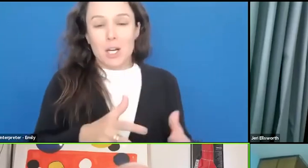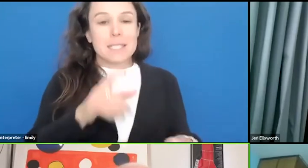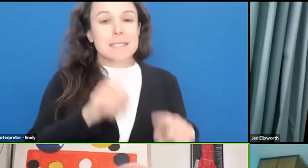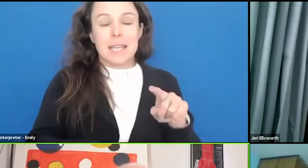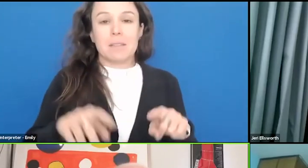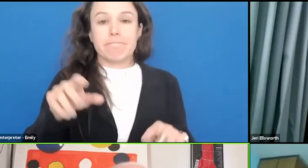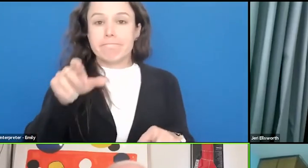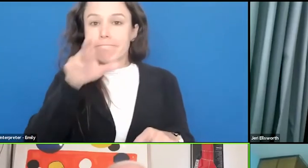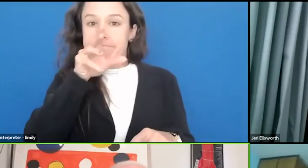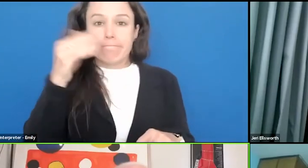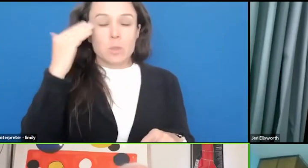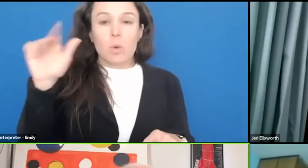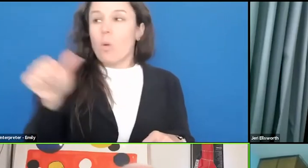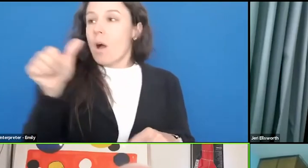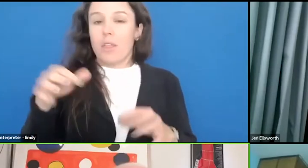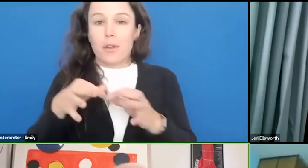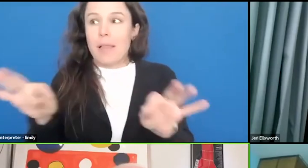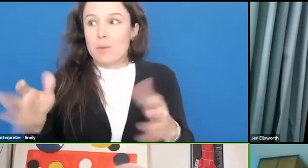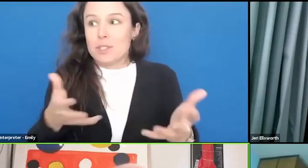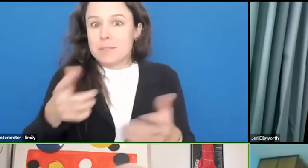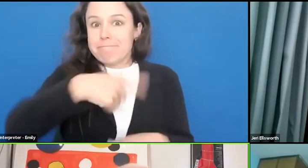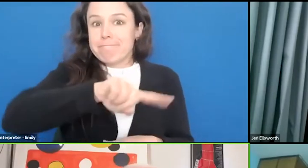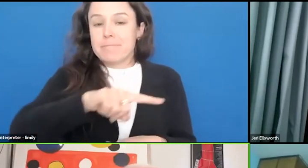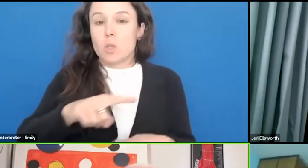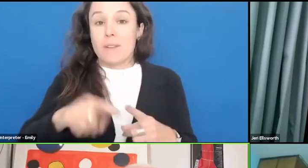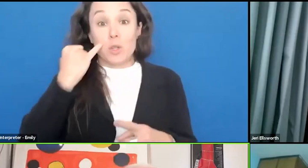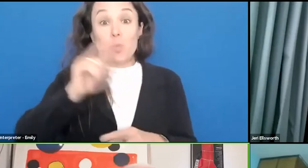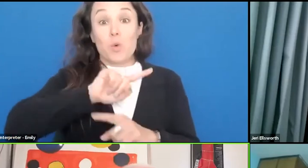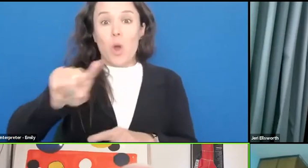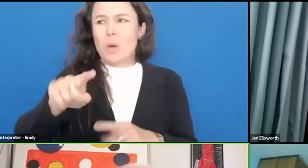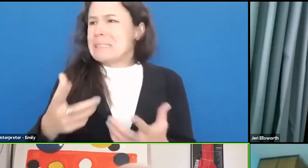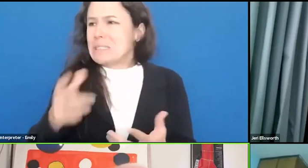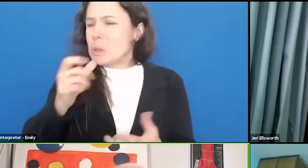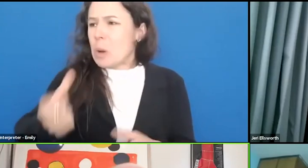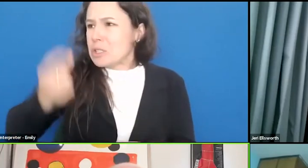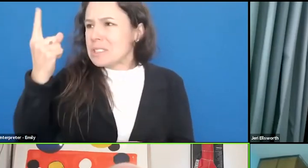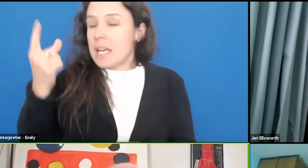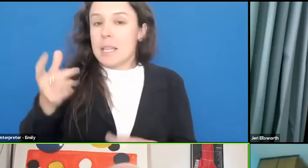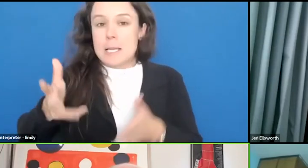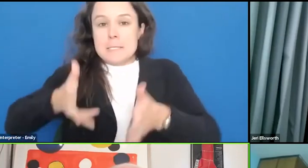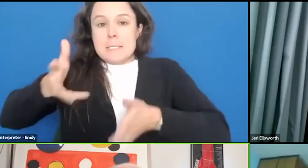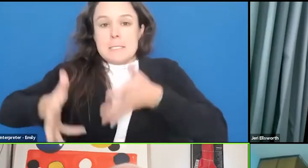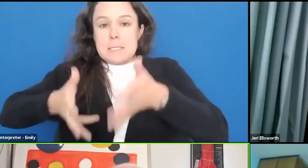doing now, you resort to expression you know, some research has said that in a video teleconference,